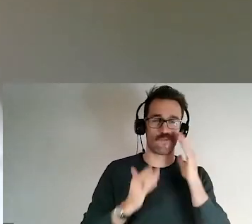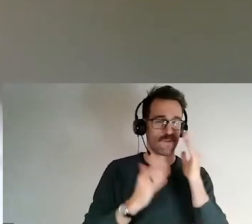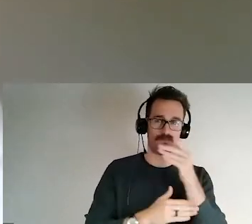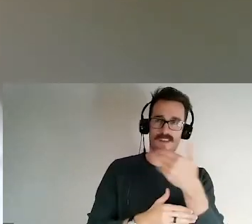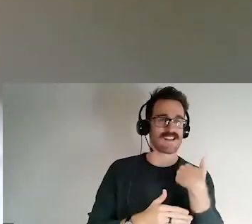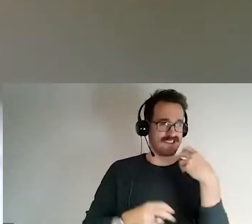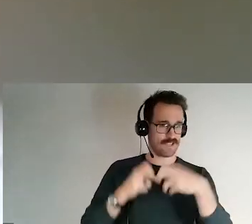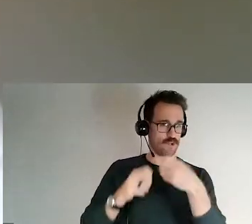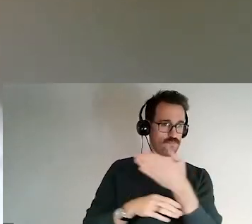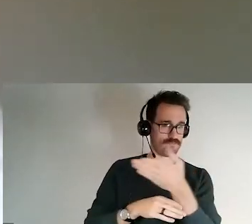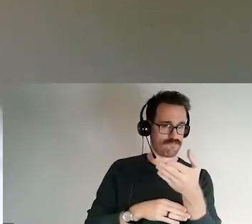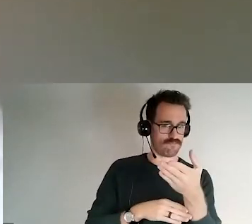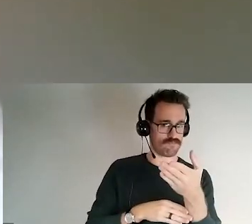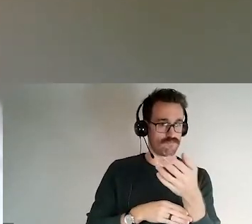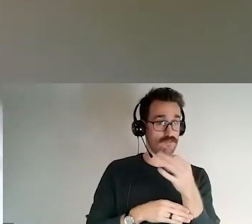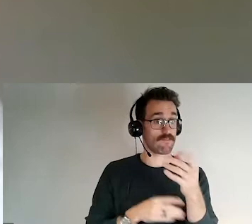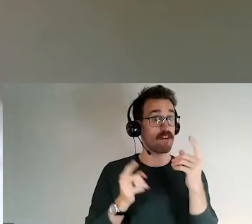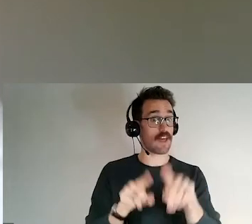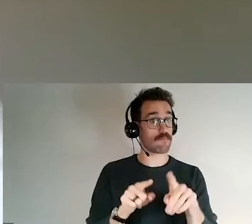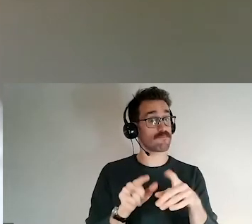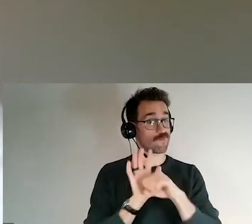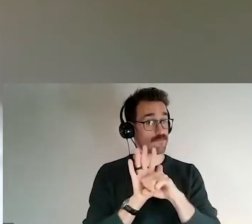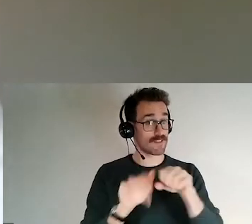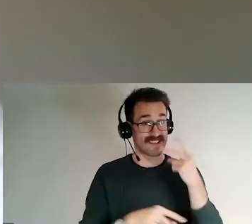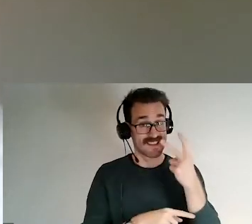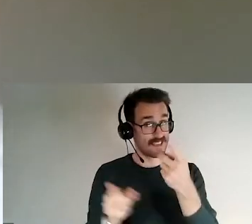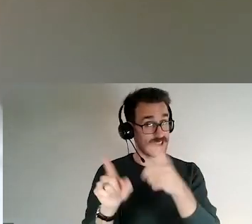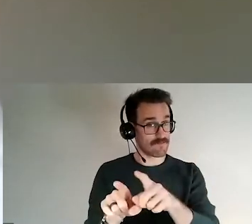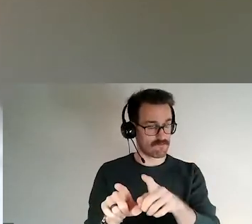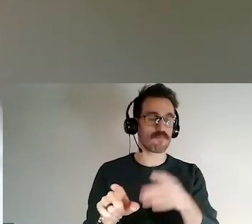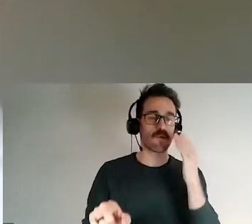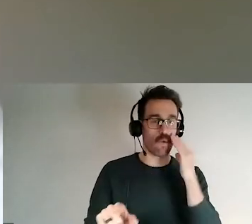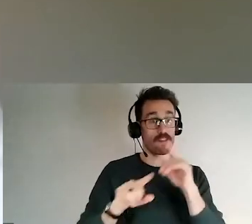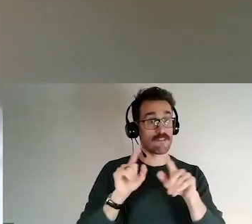unless symptoms are occurring, or a person has disclosed the information to others.